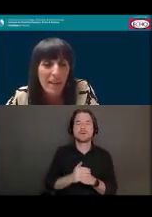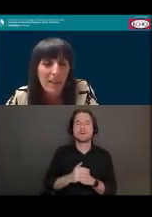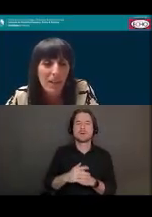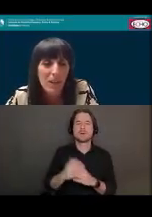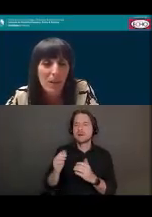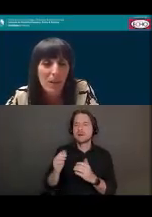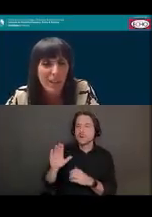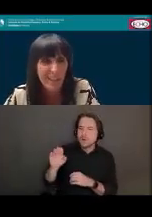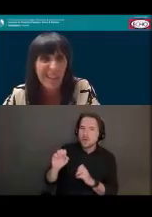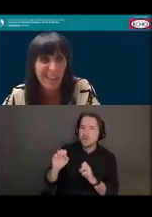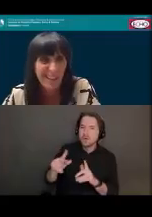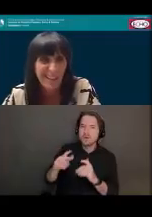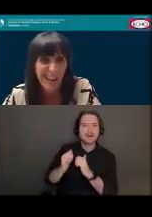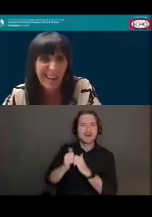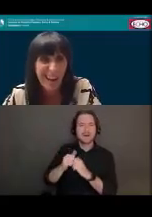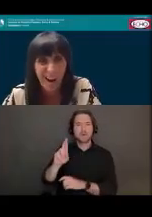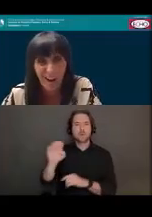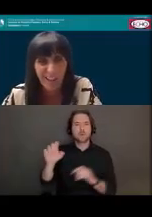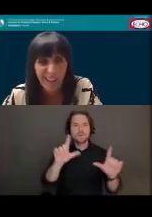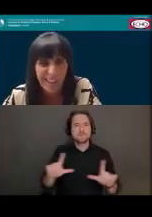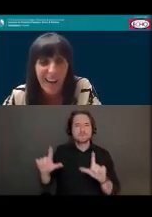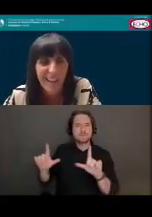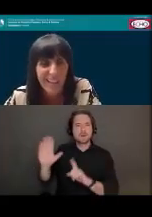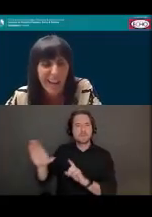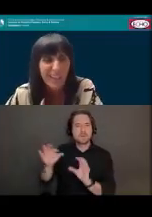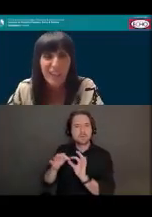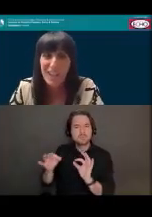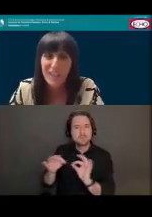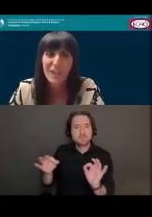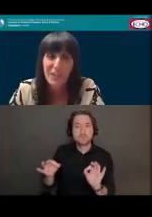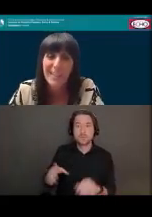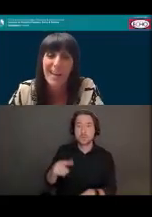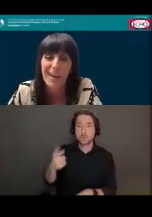into is that saying, honoring that, yeah, she is doing that on